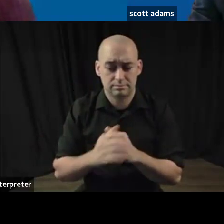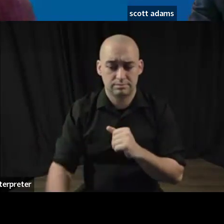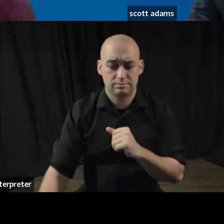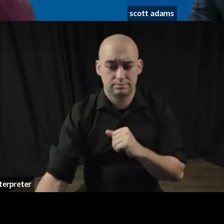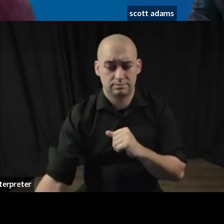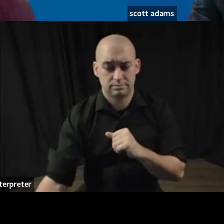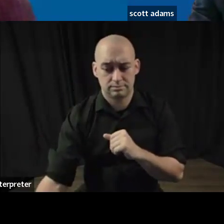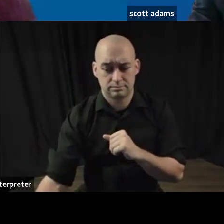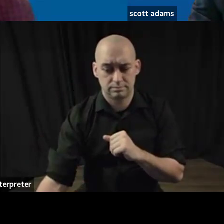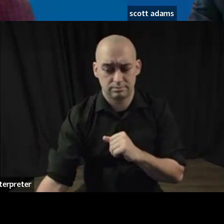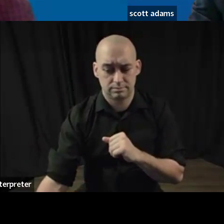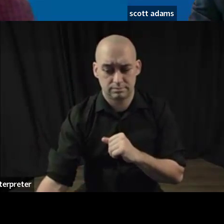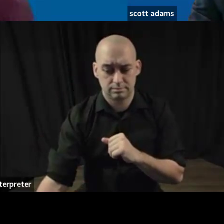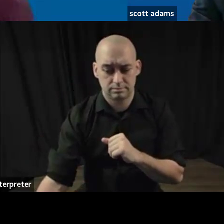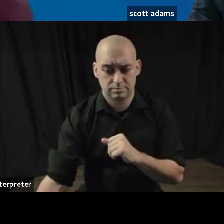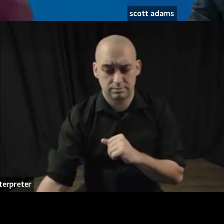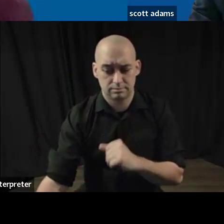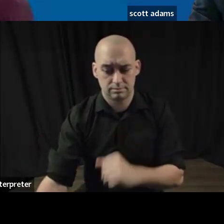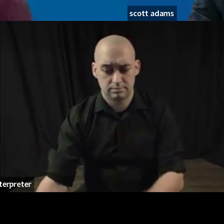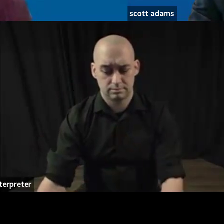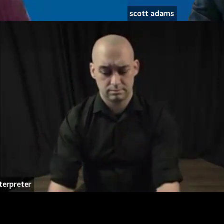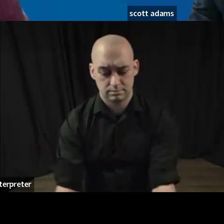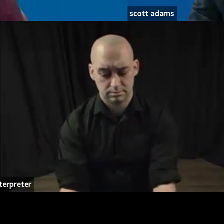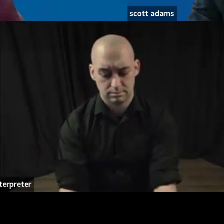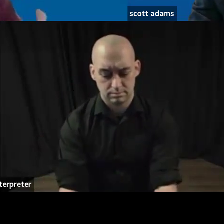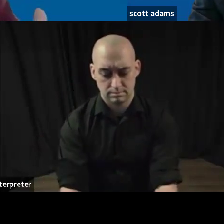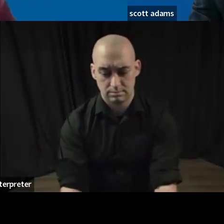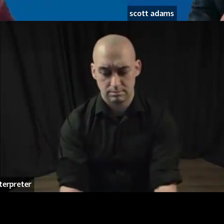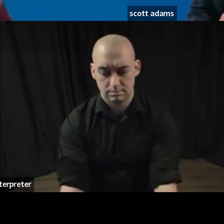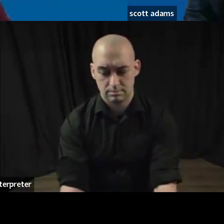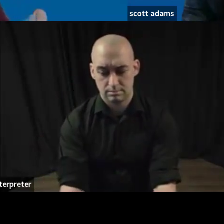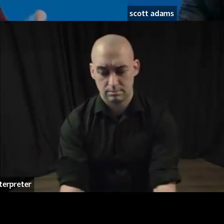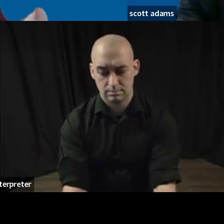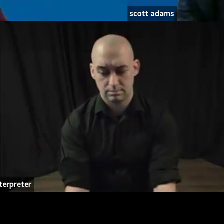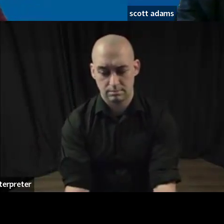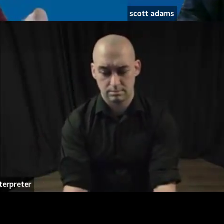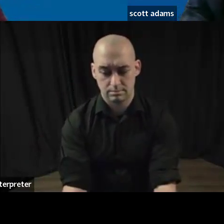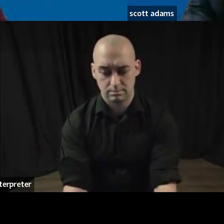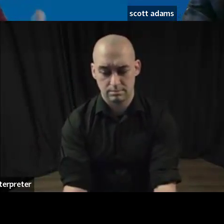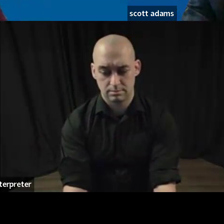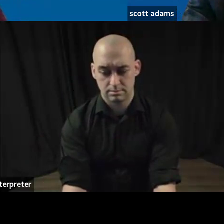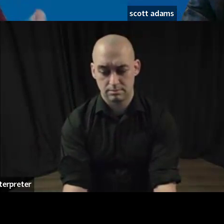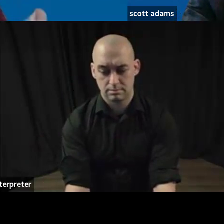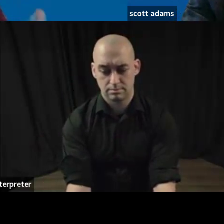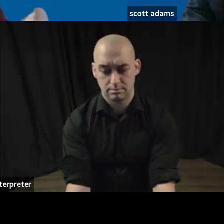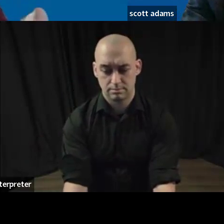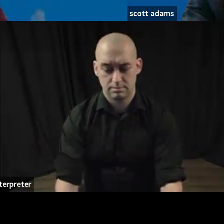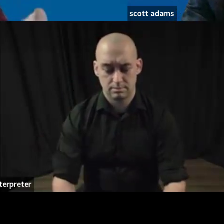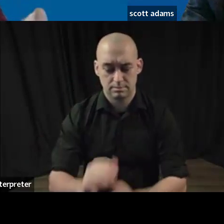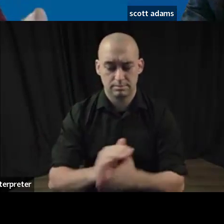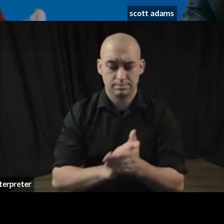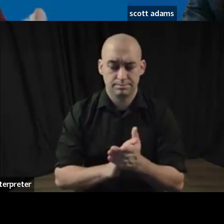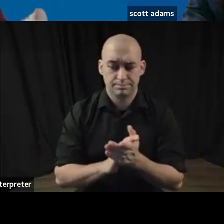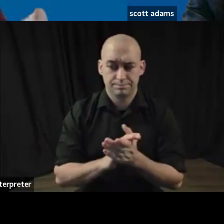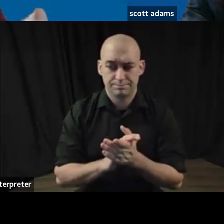Think the here's what I would suggest, Maria, is that within Track 1 you know,